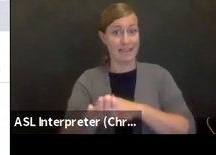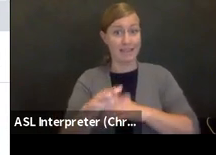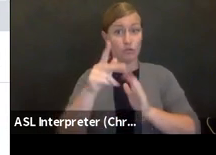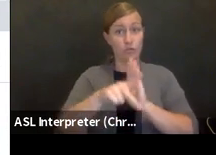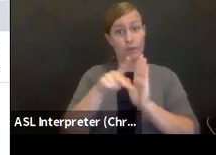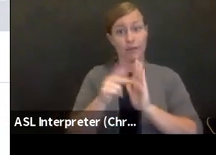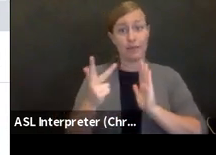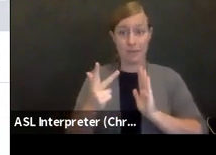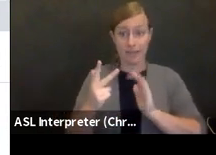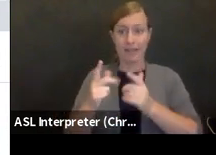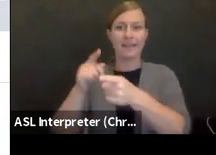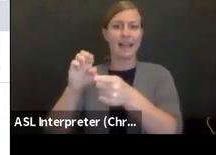ESD 113 - Andrew Hickman: Edit section. There we go.